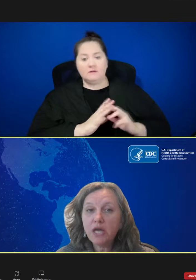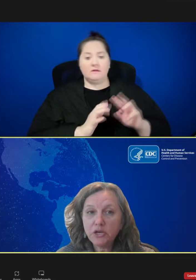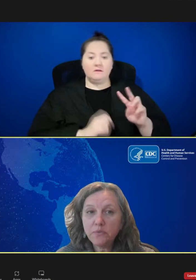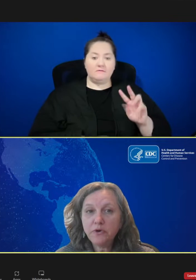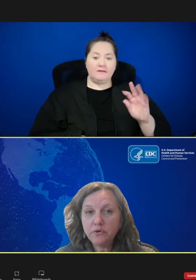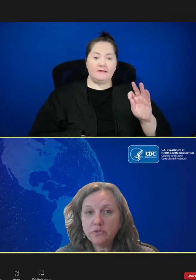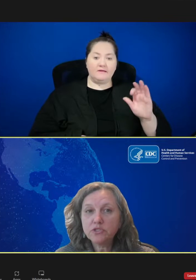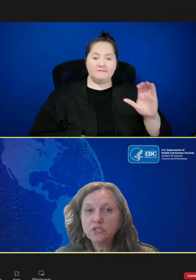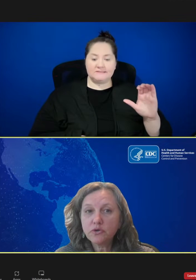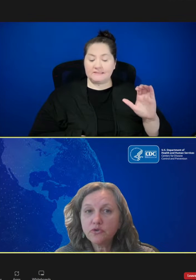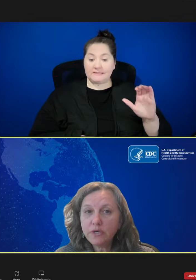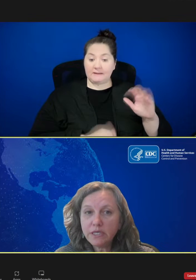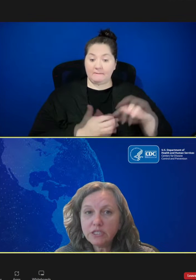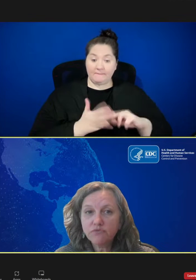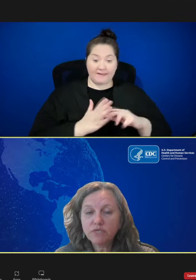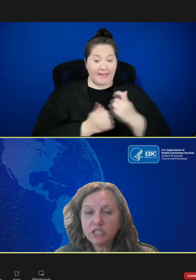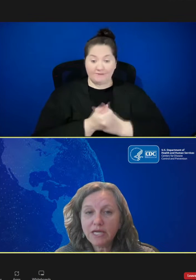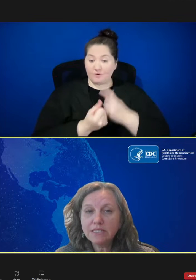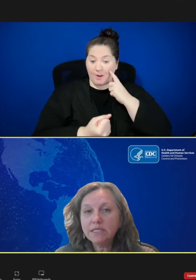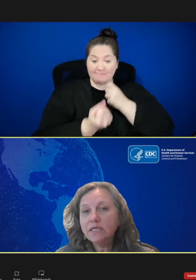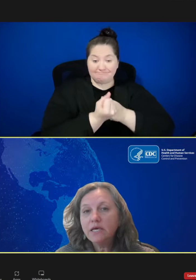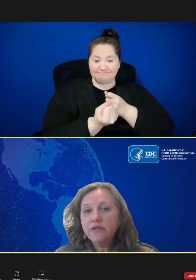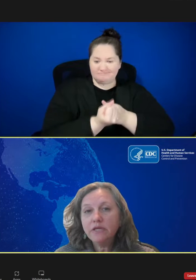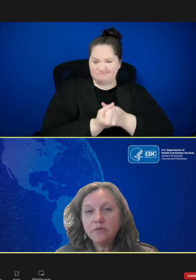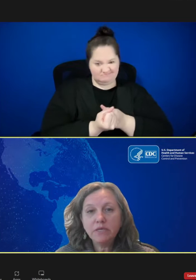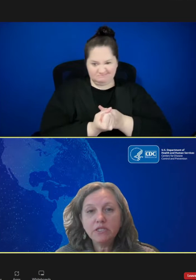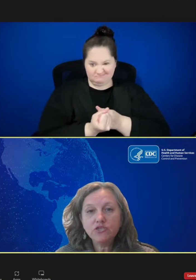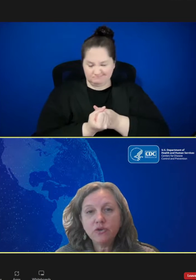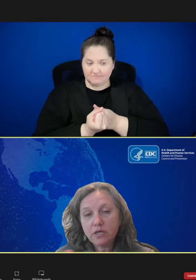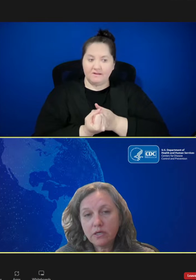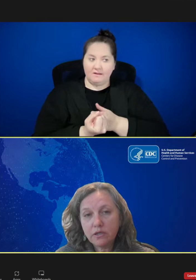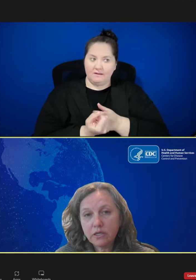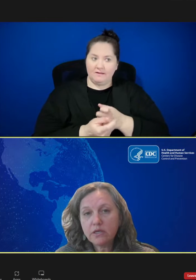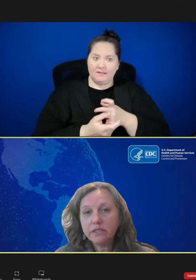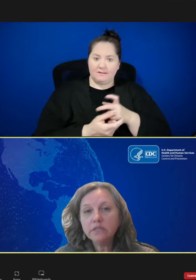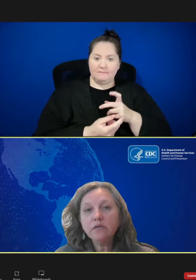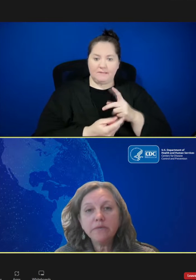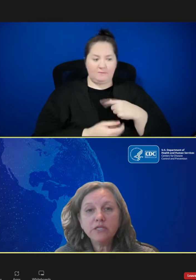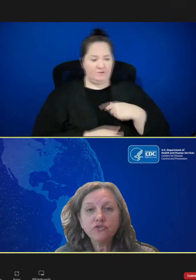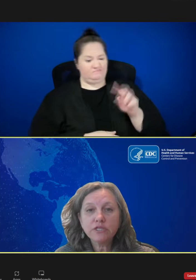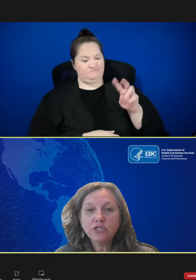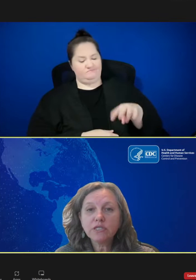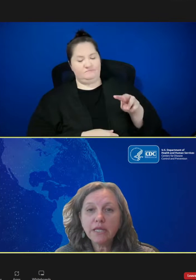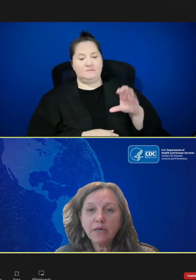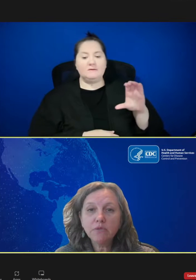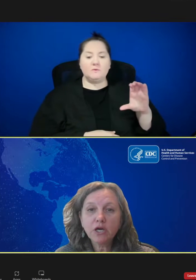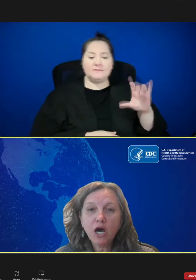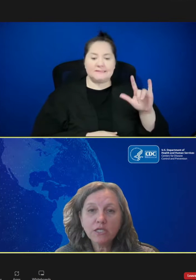unopposed. So, critics rejected the administrator -- the Clinton administration's claim that cost